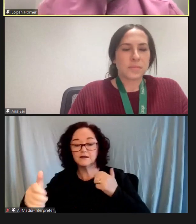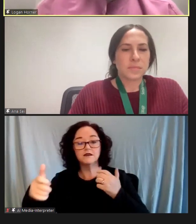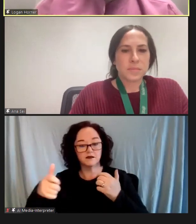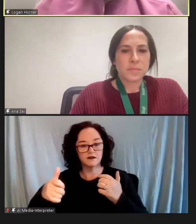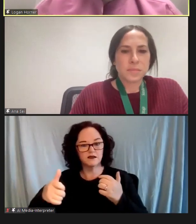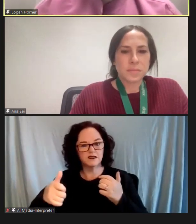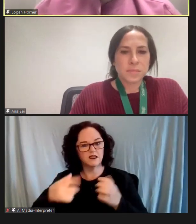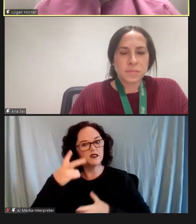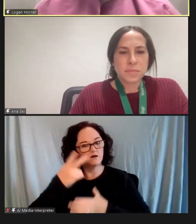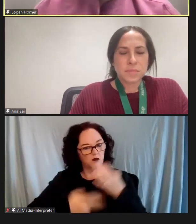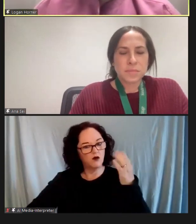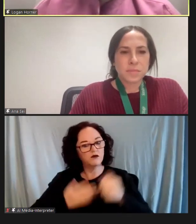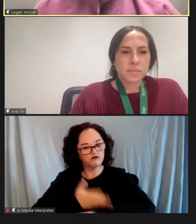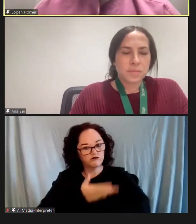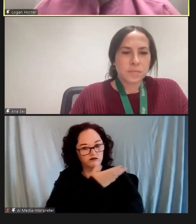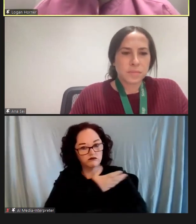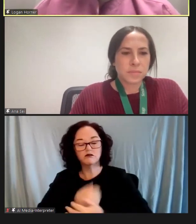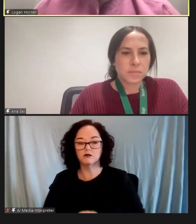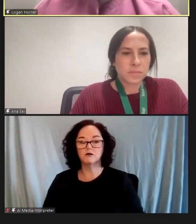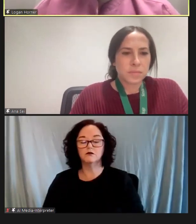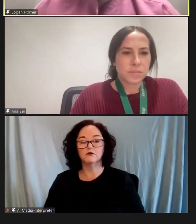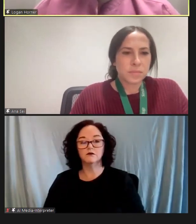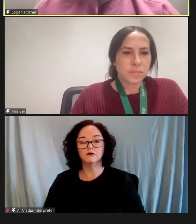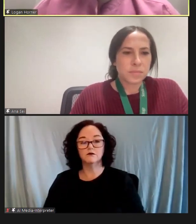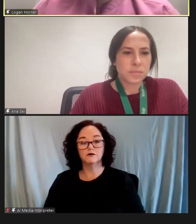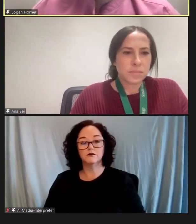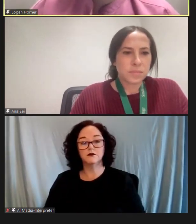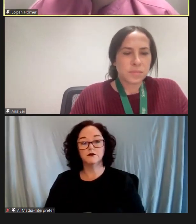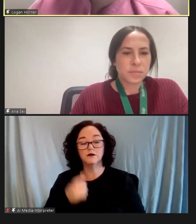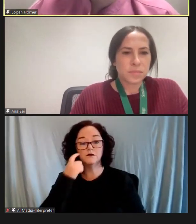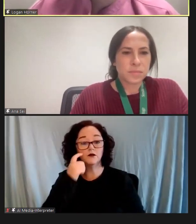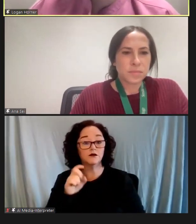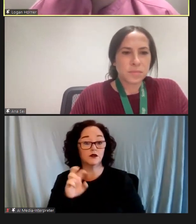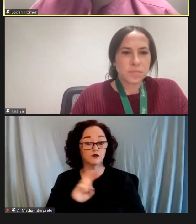at what that looks like the right ear in